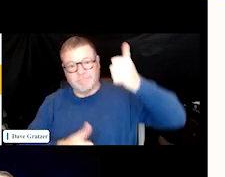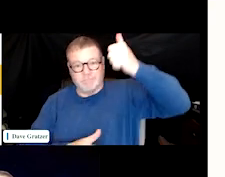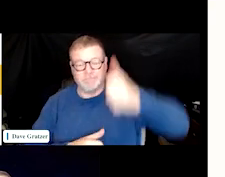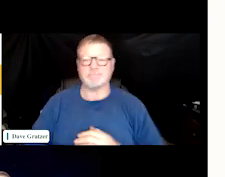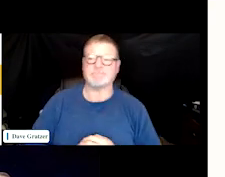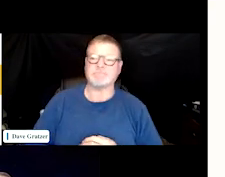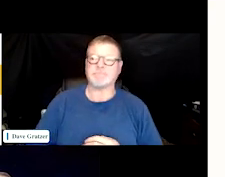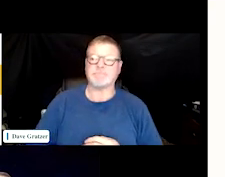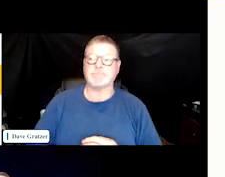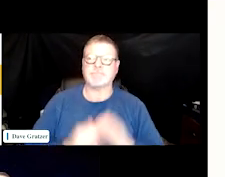in a way that I understand.